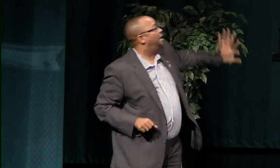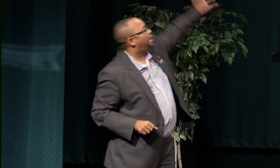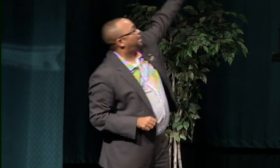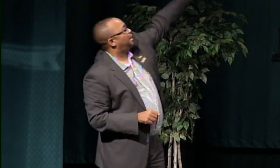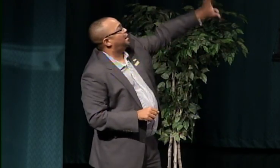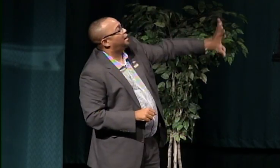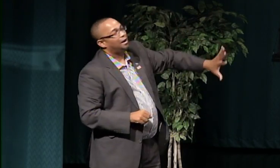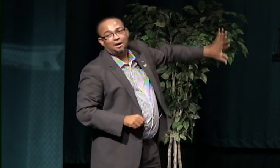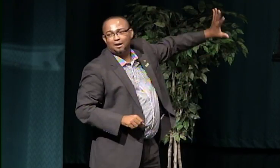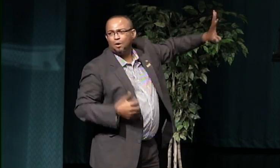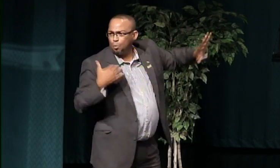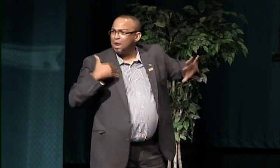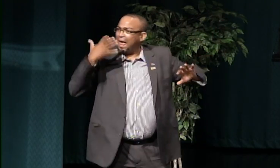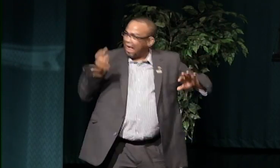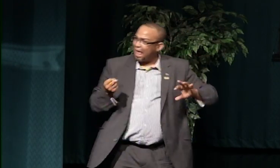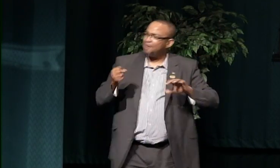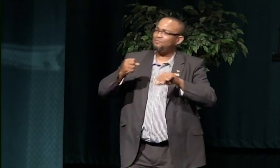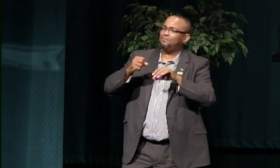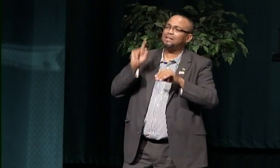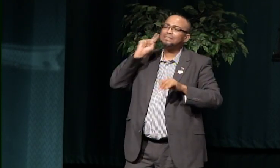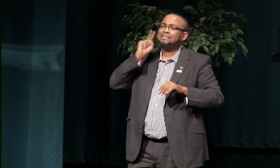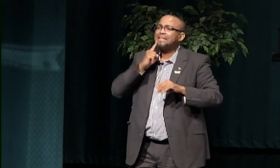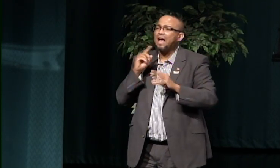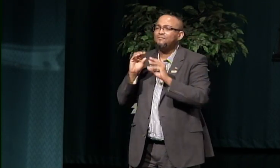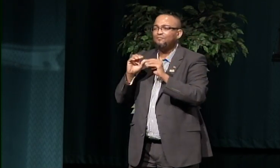I want to show you a map of where I live.